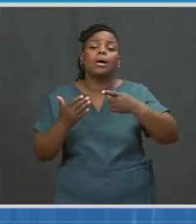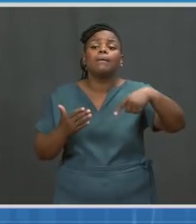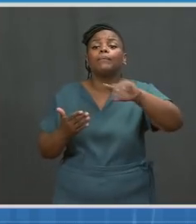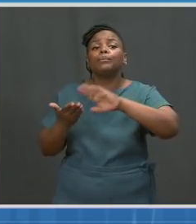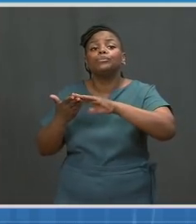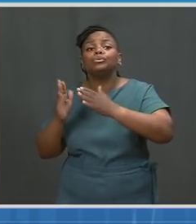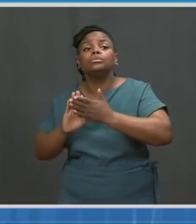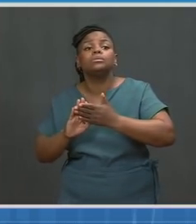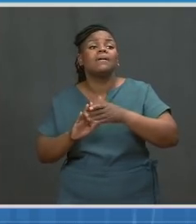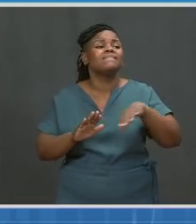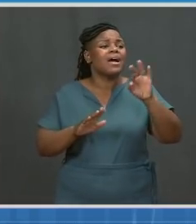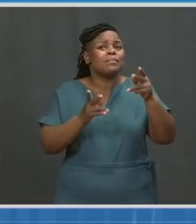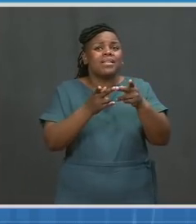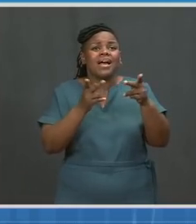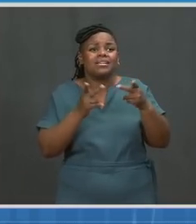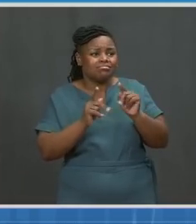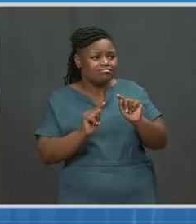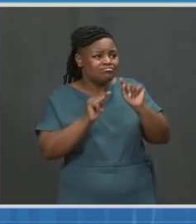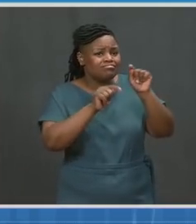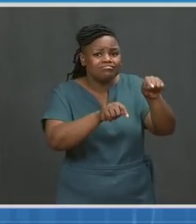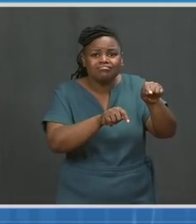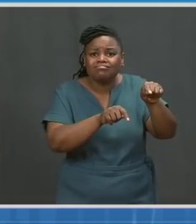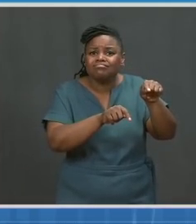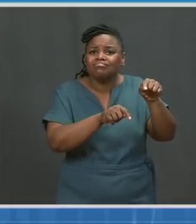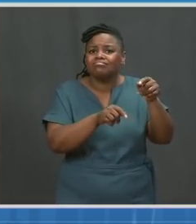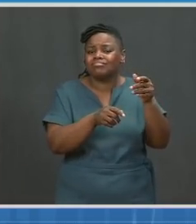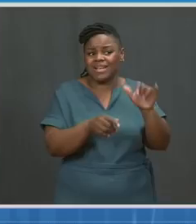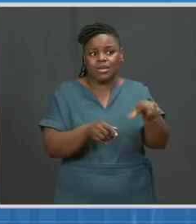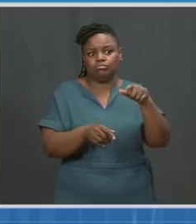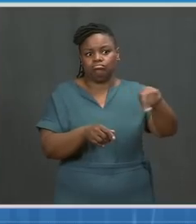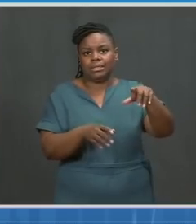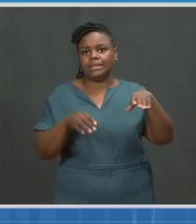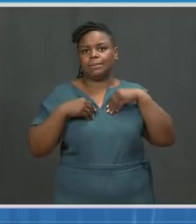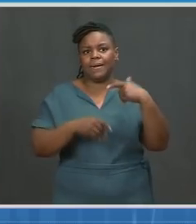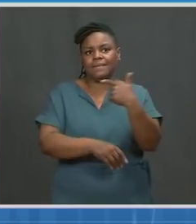who have advanced appointments or where appointments aren't even necessary.